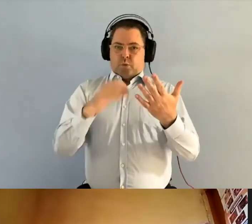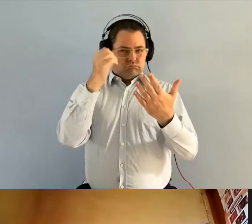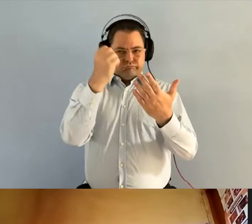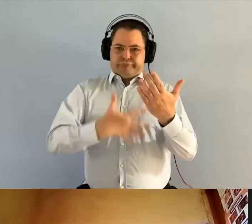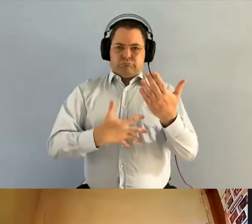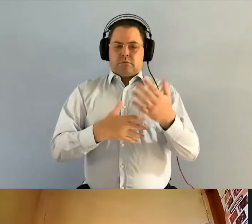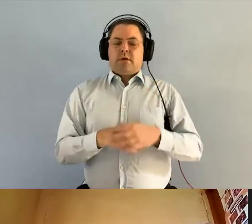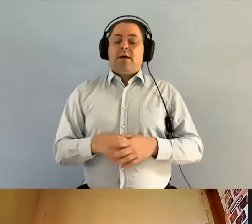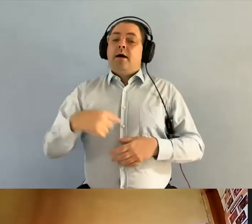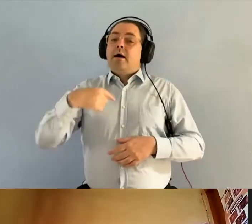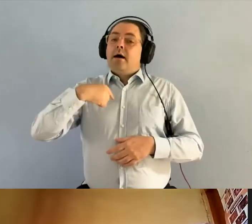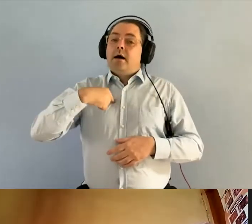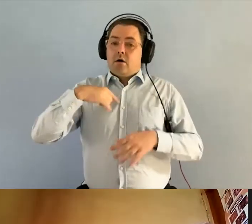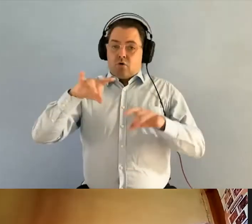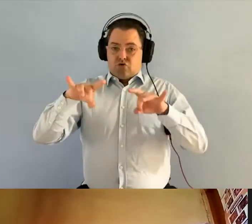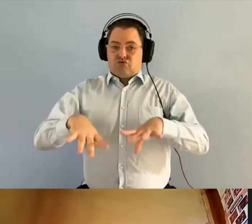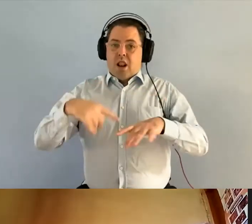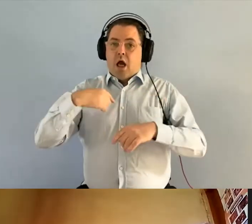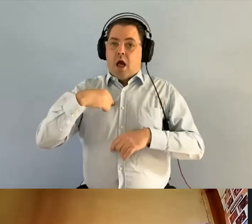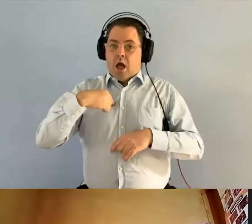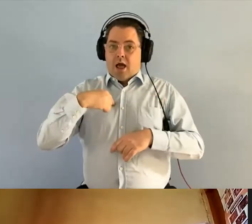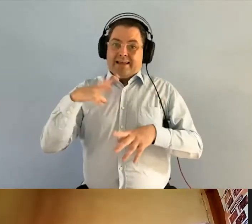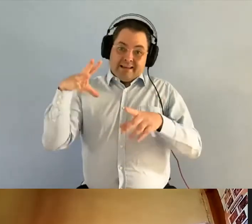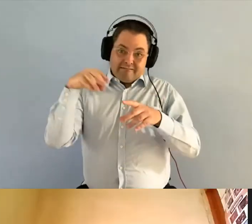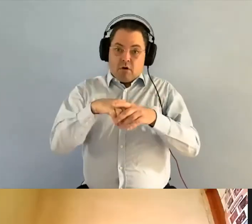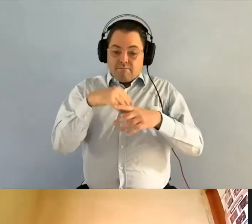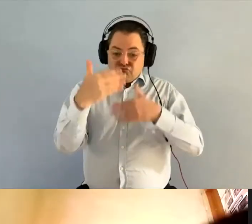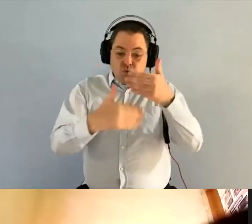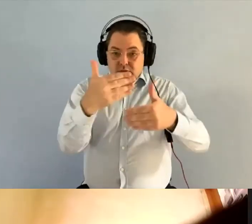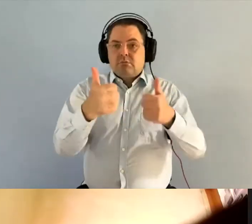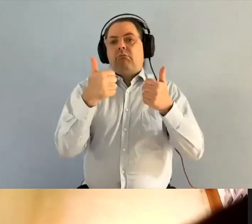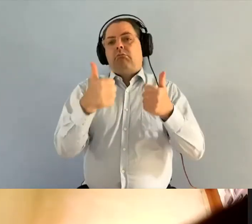and how quickly it's been able to build its work plan.